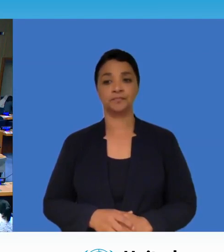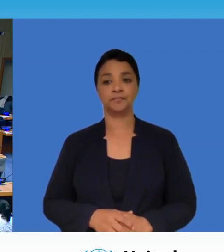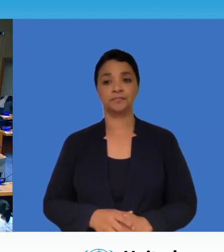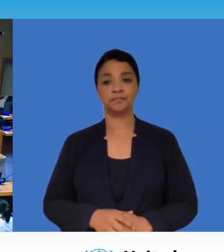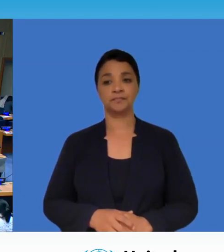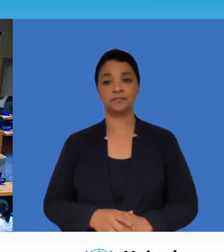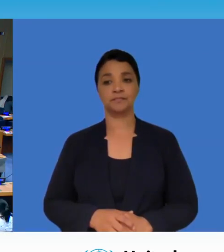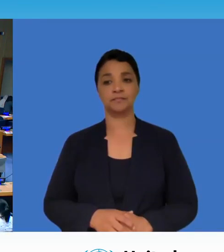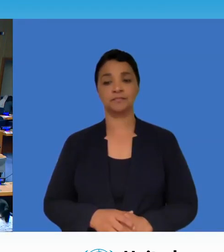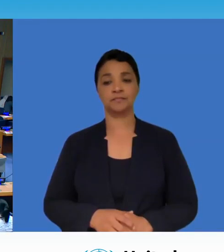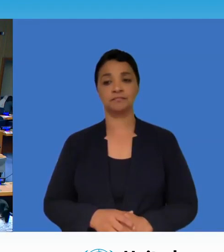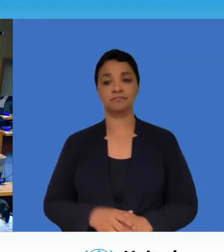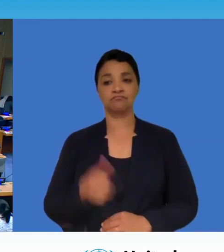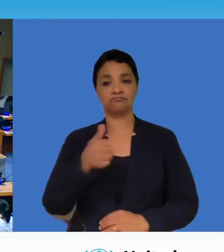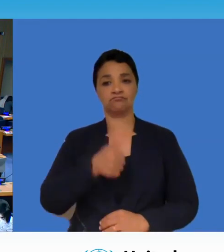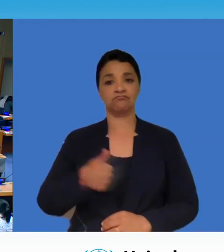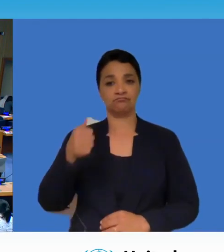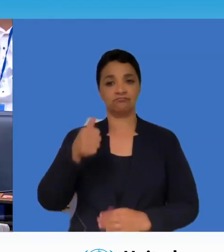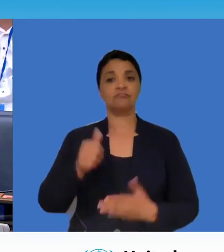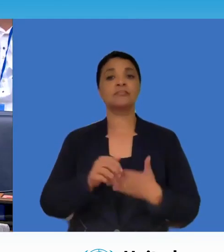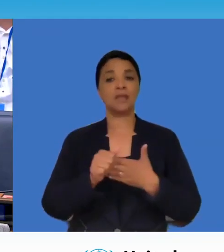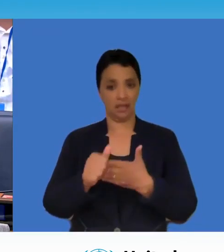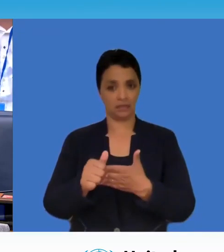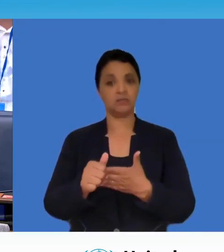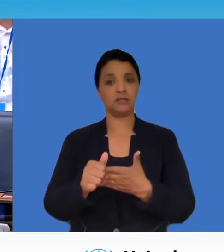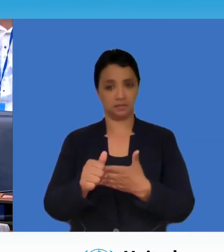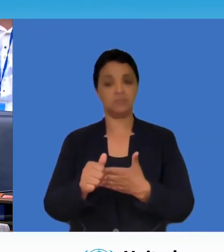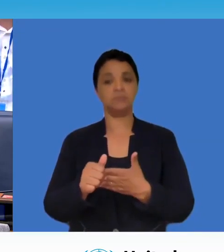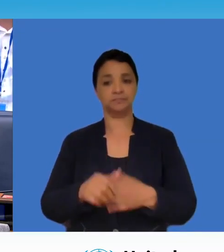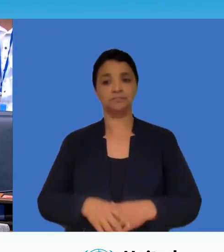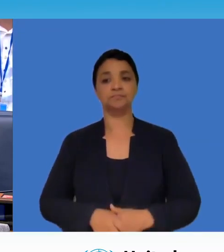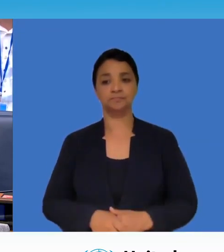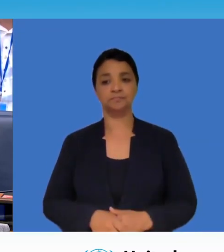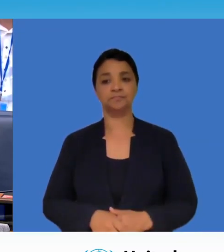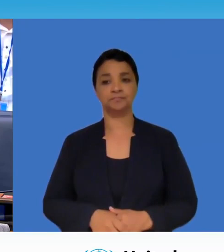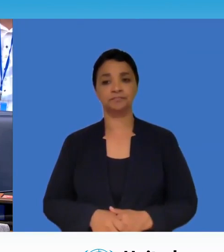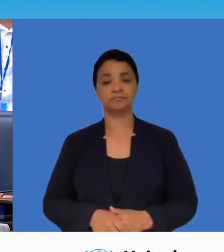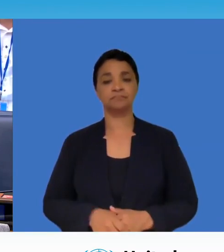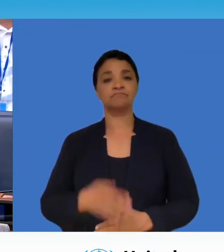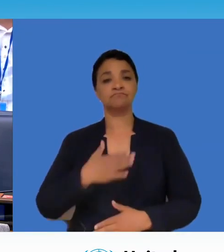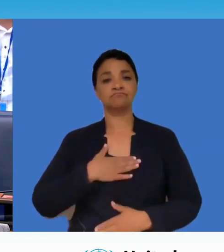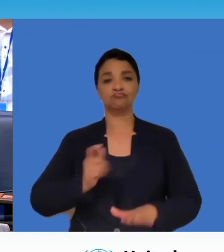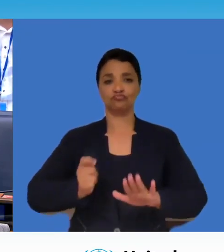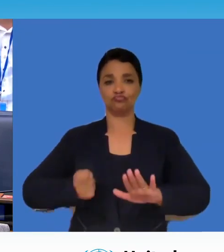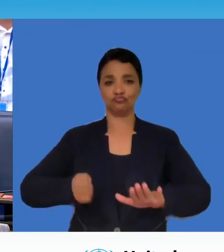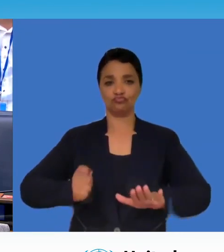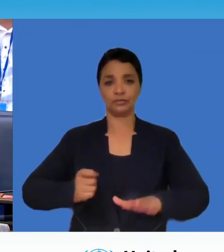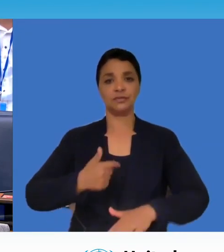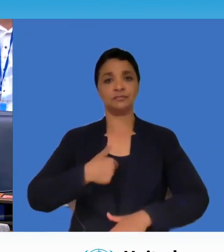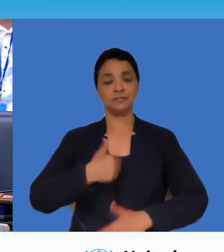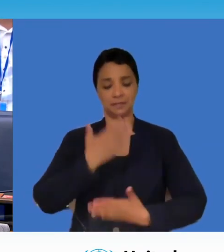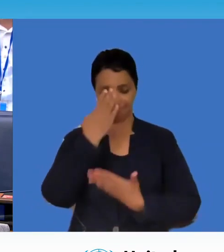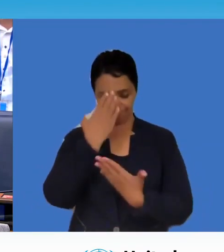of the conference distinguished delegates it's my great honor to address the 17th session of